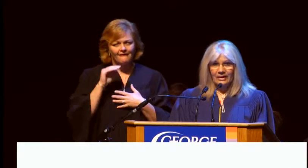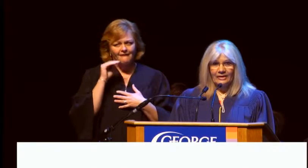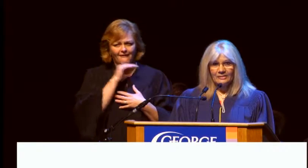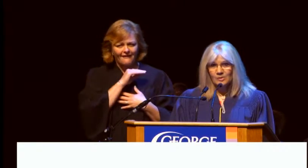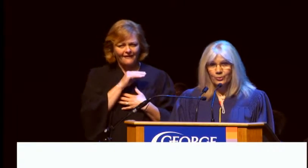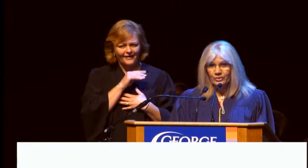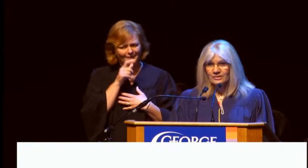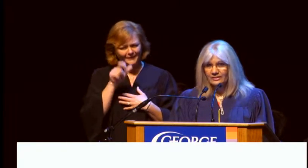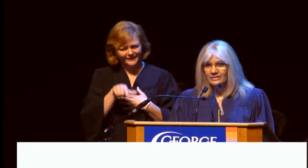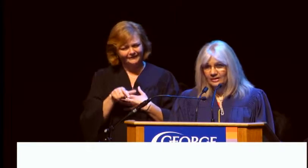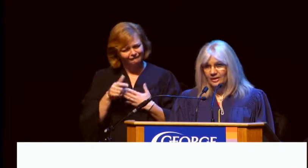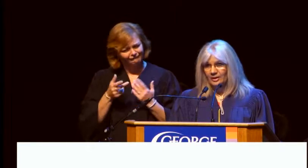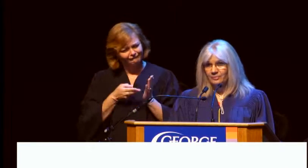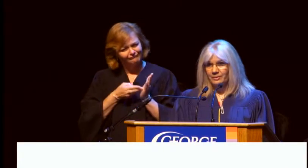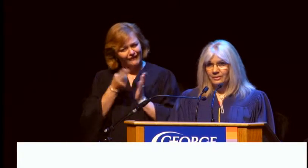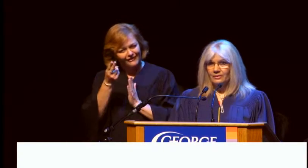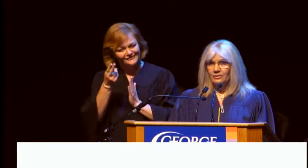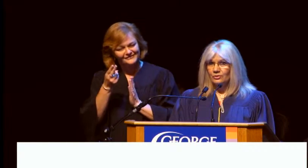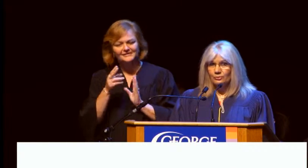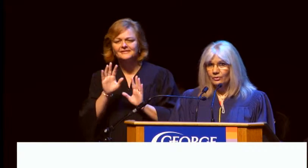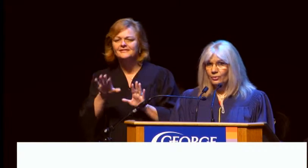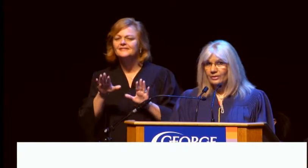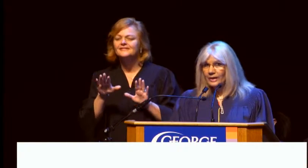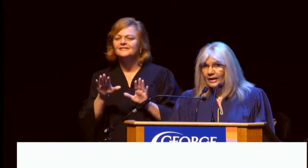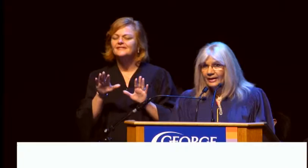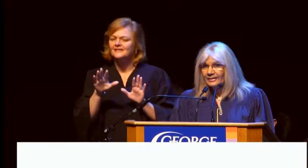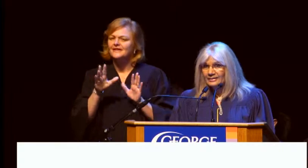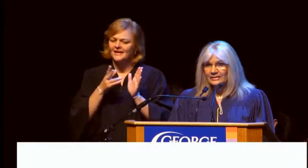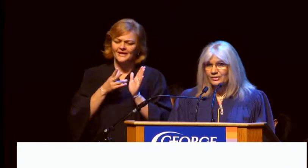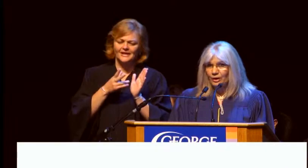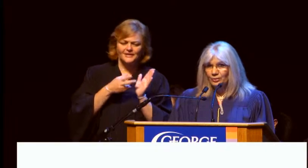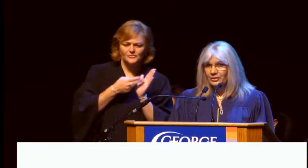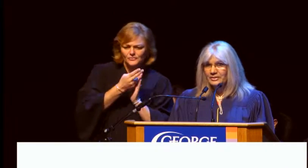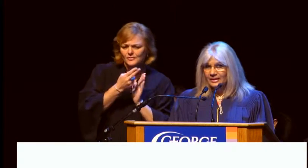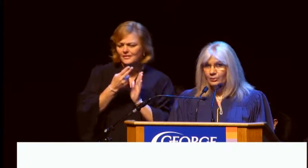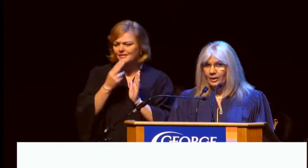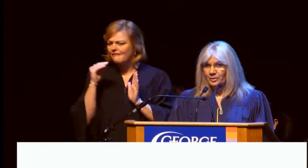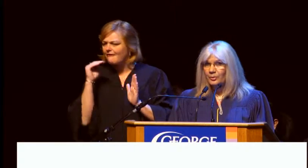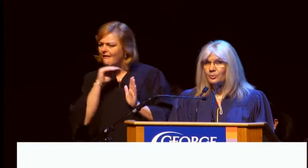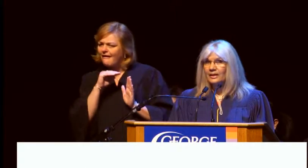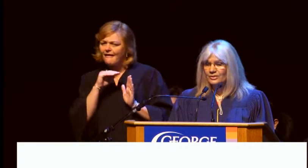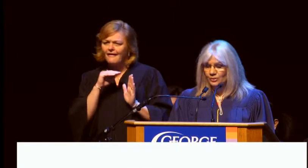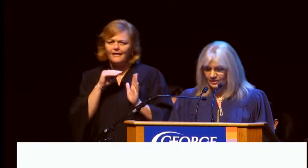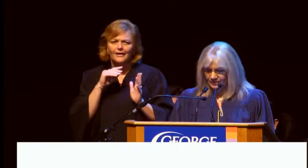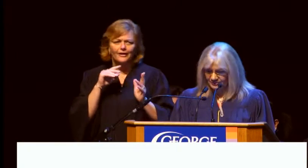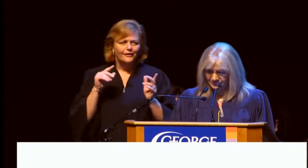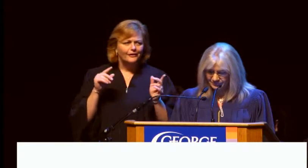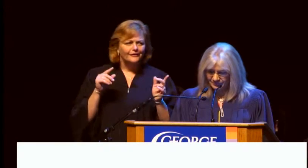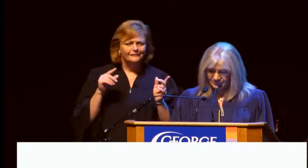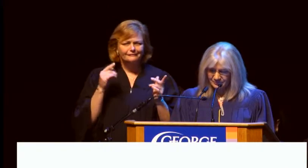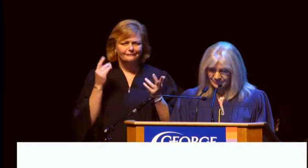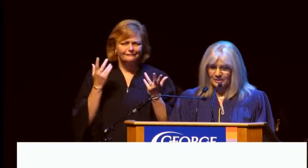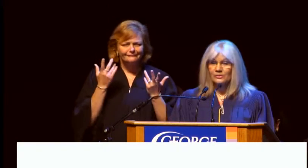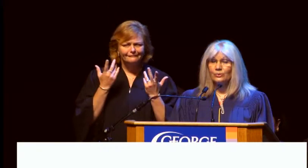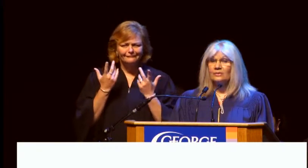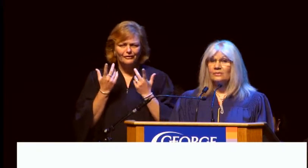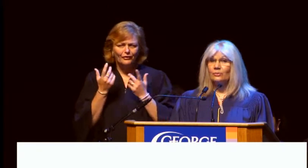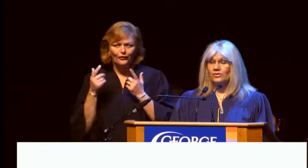AT THIS POINT IN TIME THE TRUTH OR A LIE IS NOT GOING TO HURT ANYONE BUT WE WOULD LIKE TO HEAR SO HERE'S THE QUESTION.